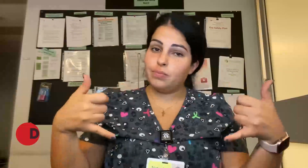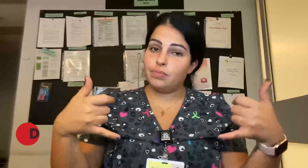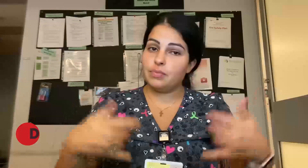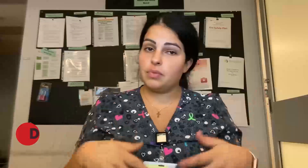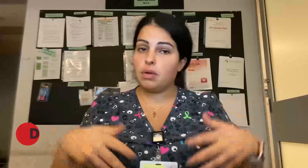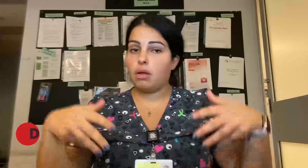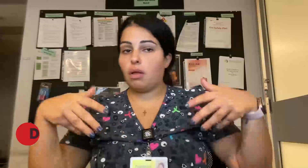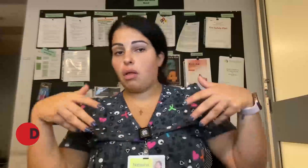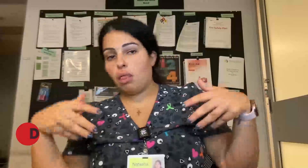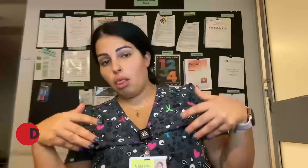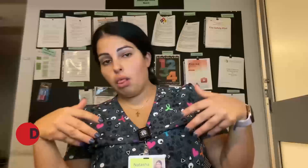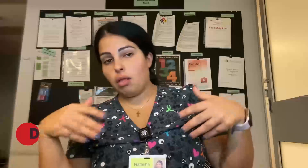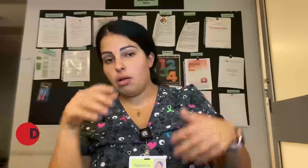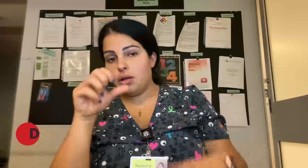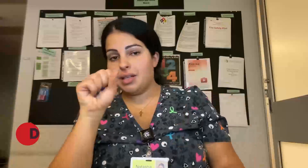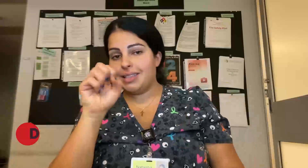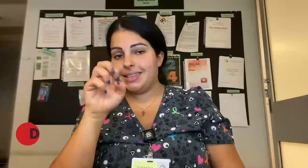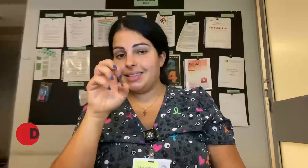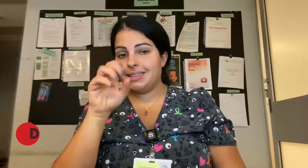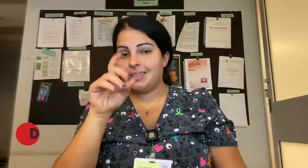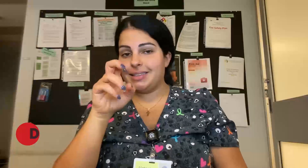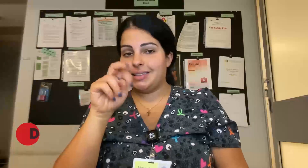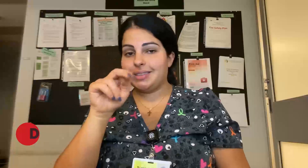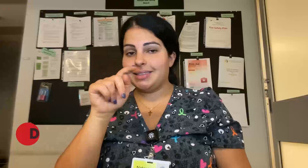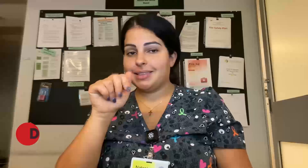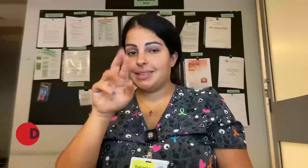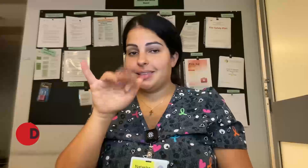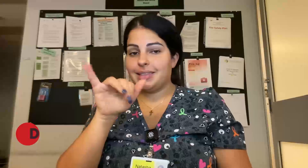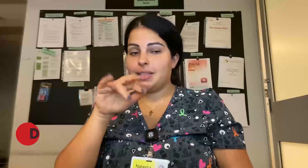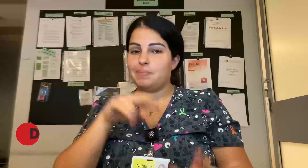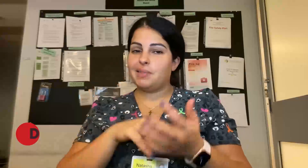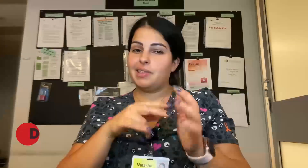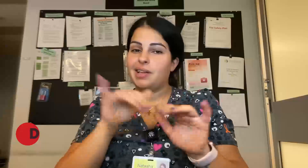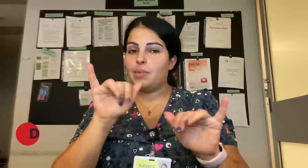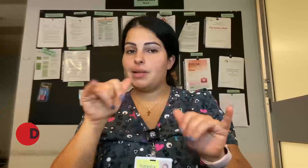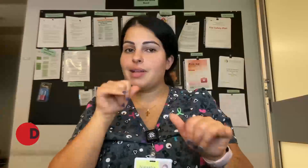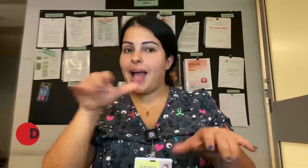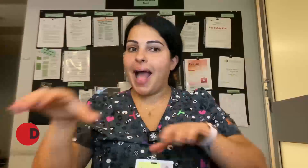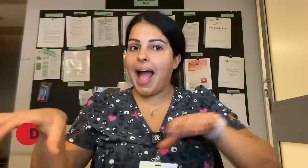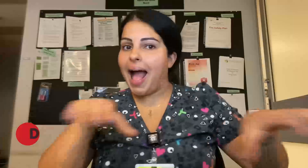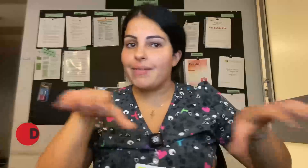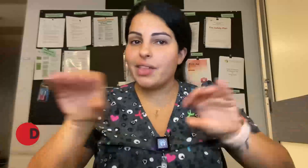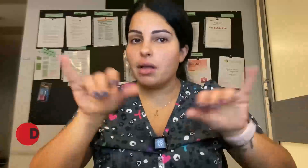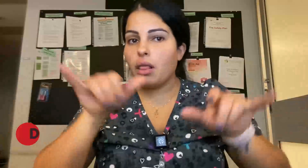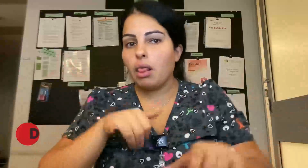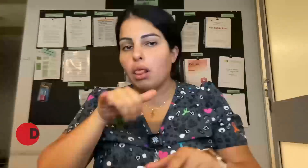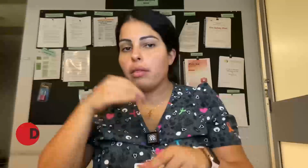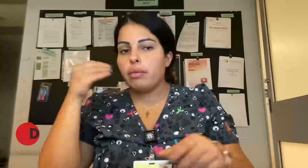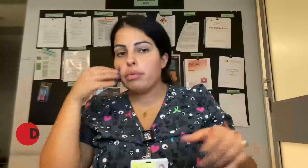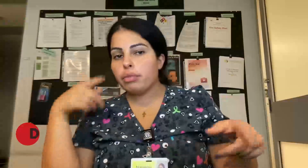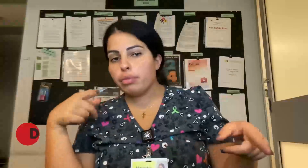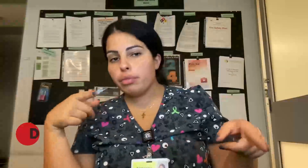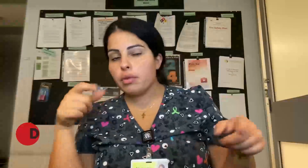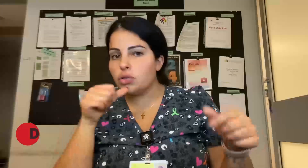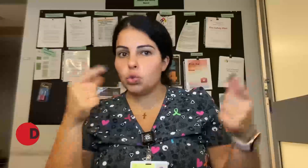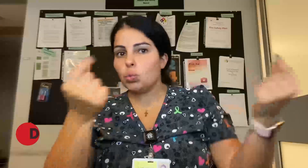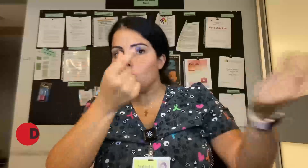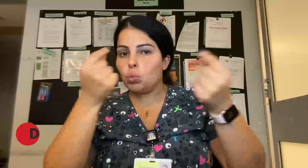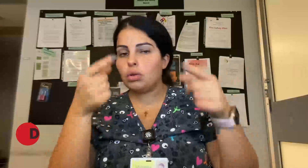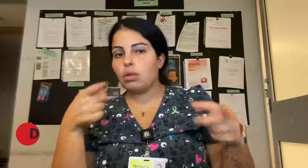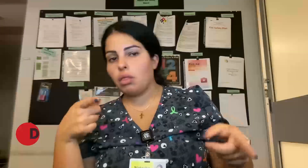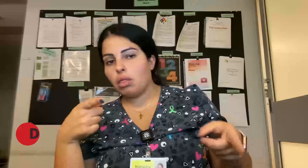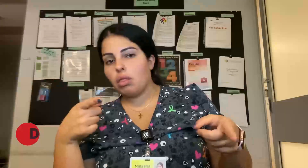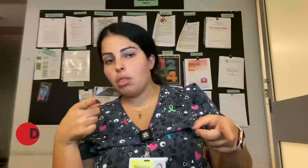and living a sedentary lifestyle, which means very little or no physical exercise,